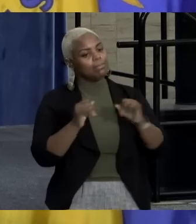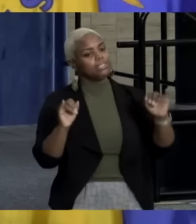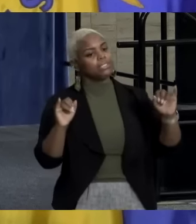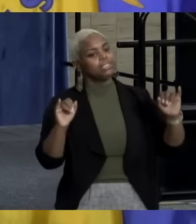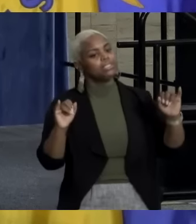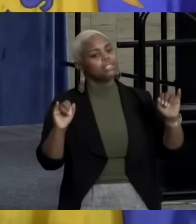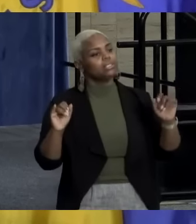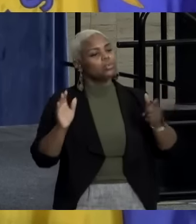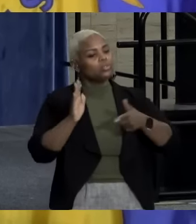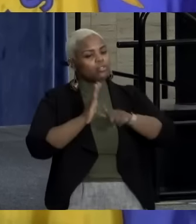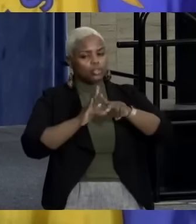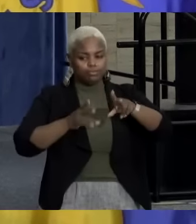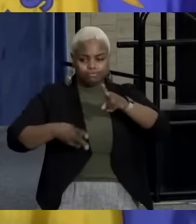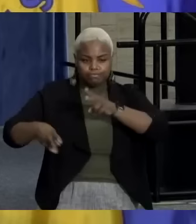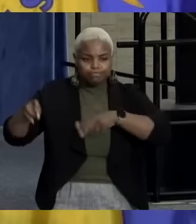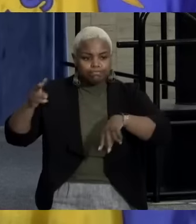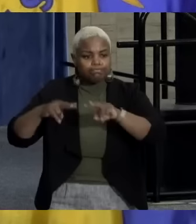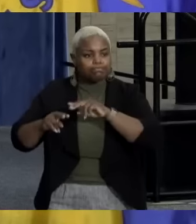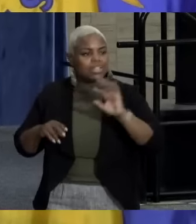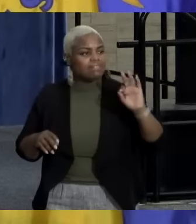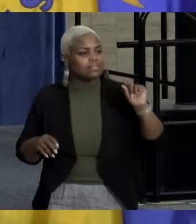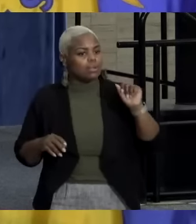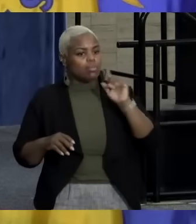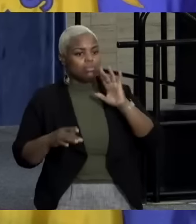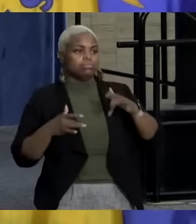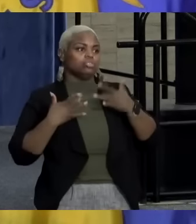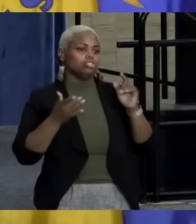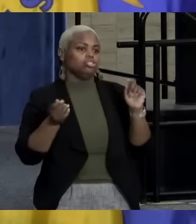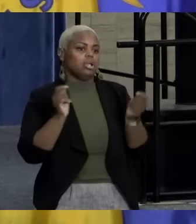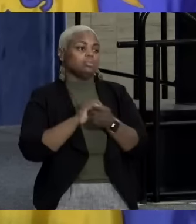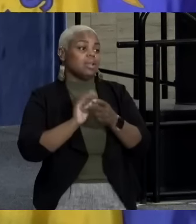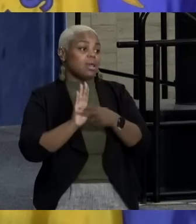to recommend label changes, and those are the individuals I mentioned. We'll have an